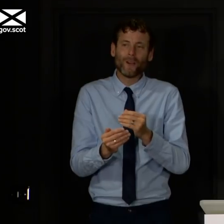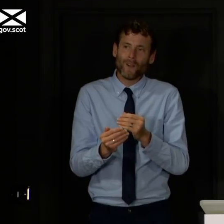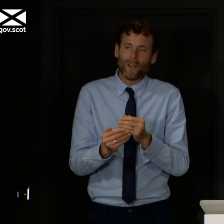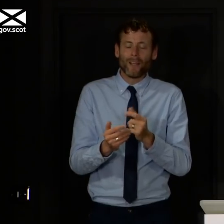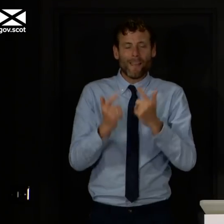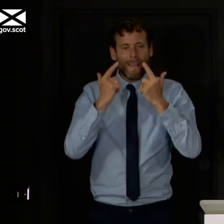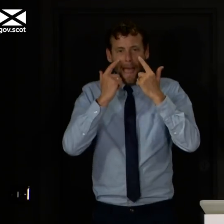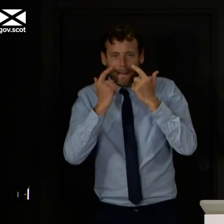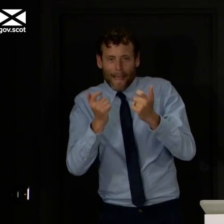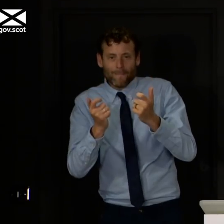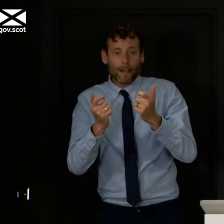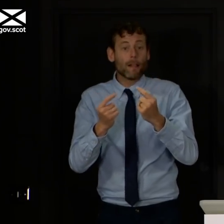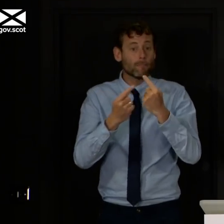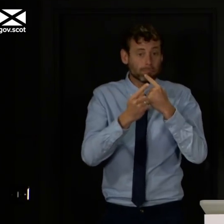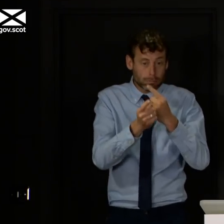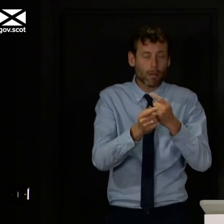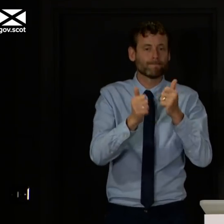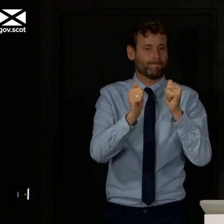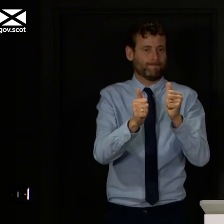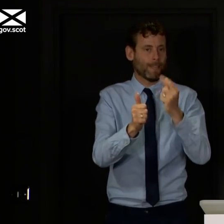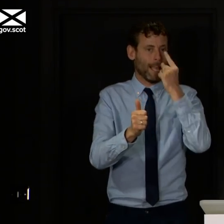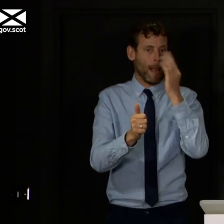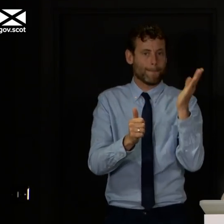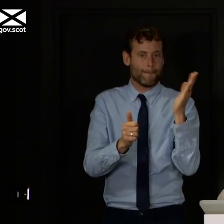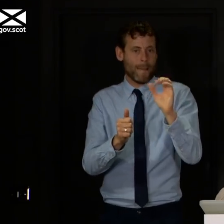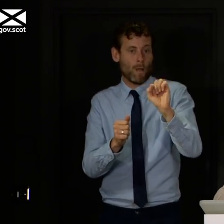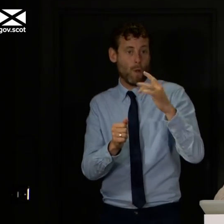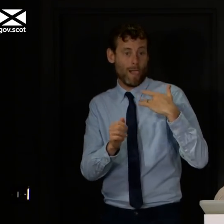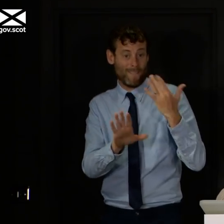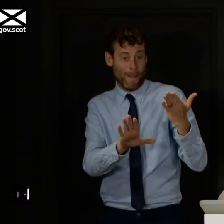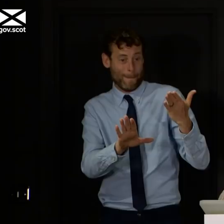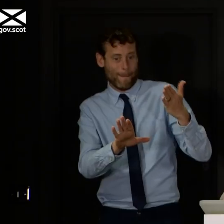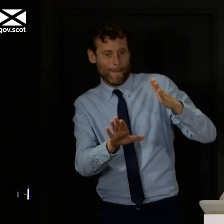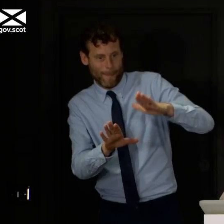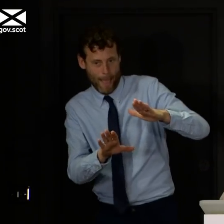as much of their lives back as quickly as possible, but protects us from this virus.